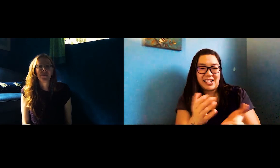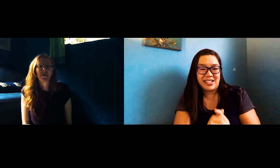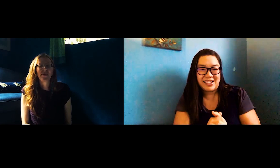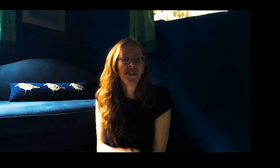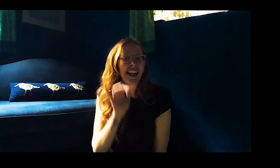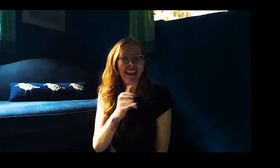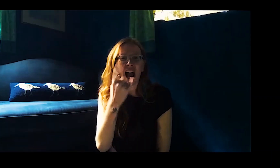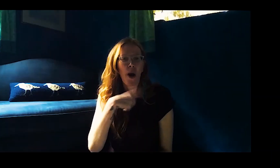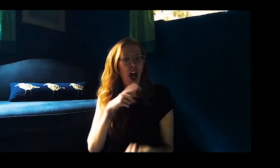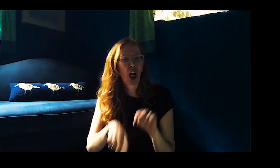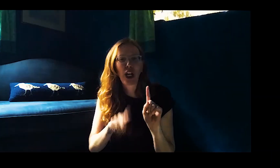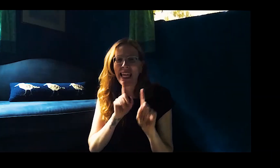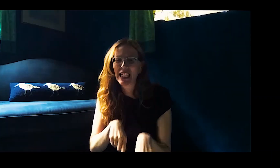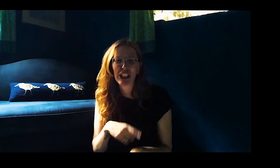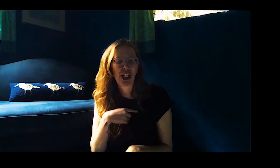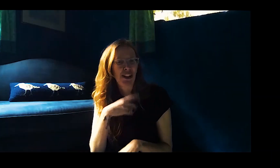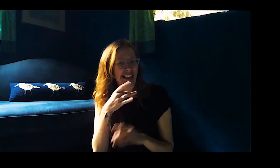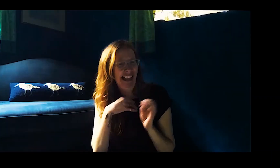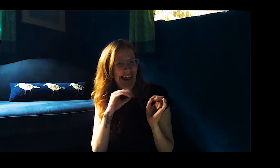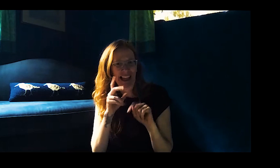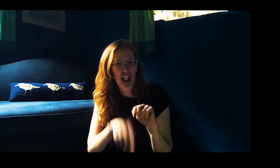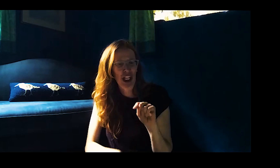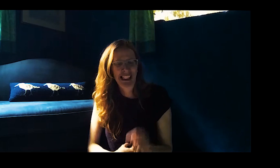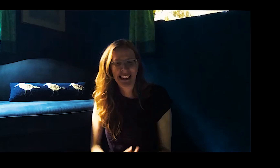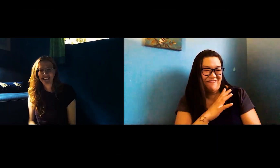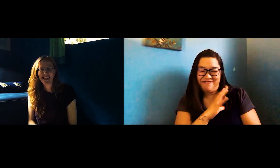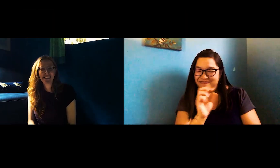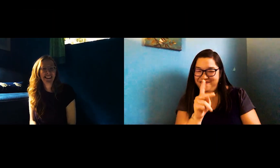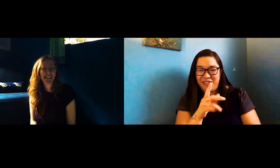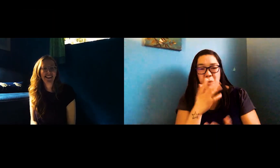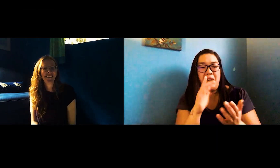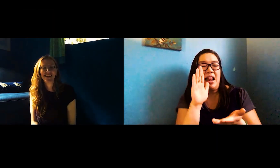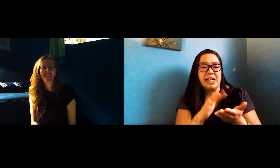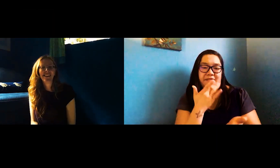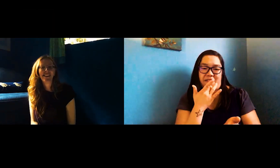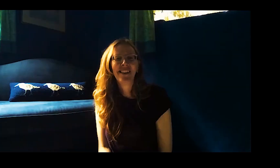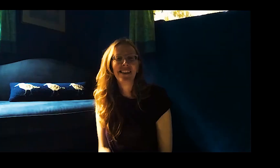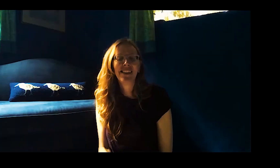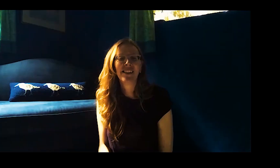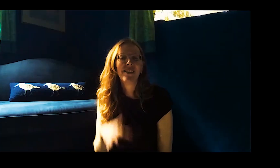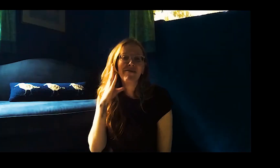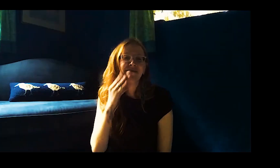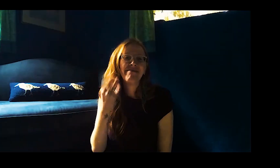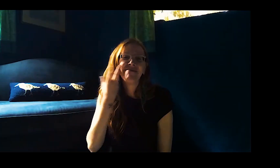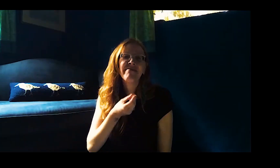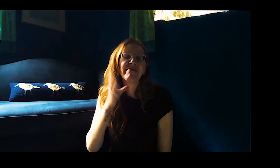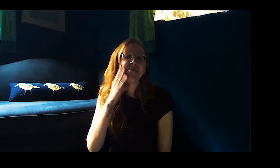I could never answer that question. Nope, can't answer that question. No problem. What's your least favorite sign?